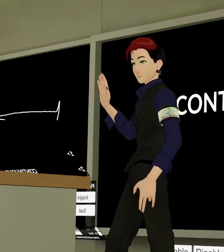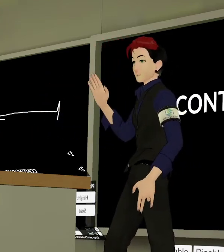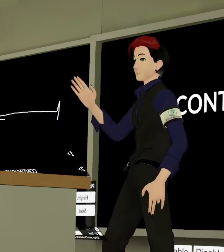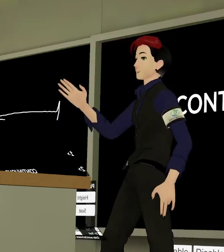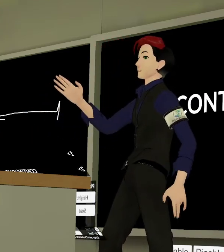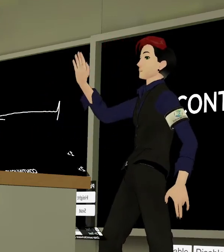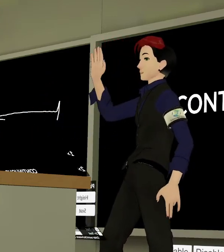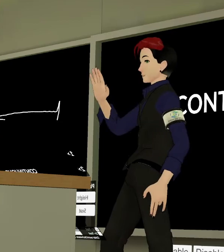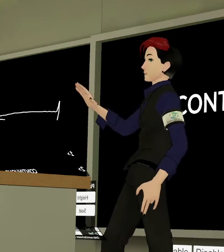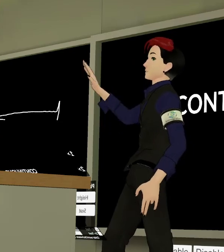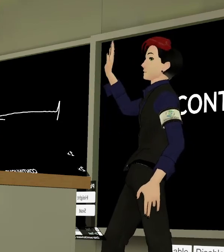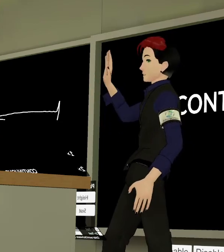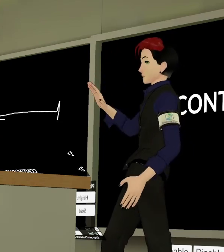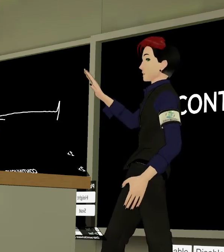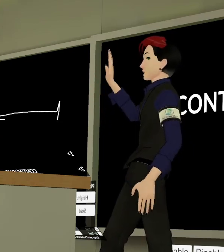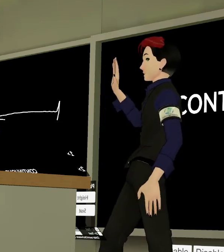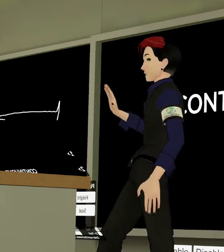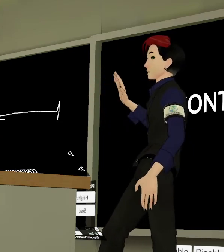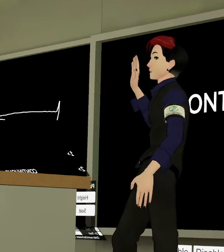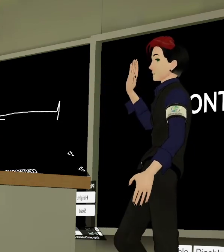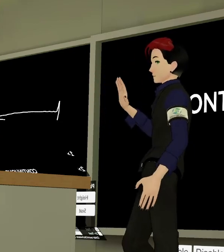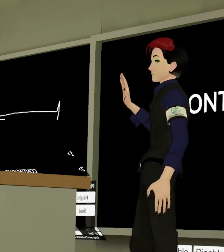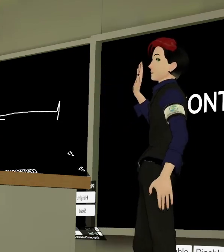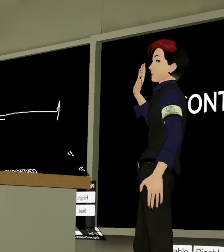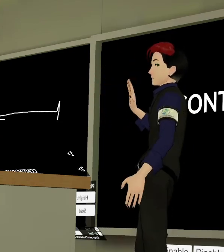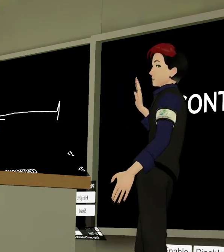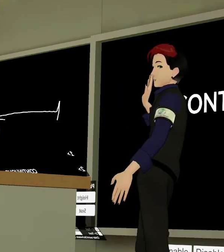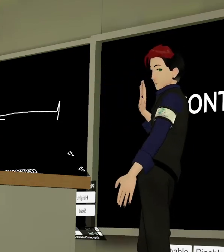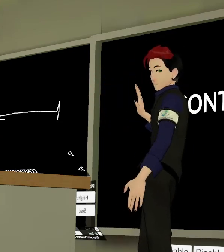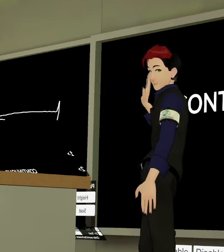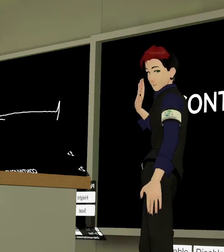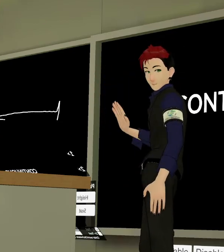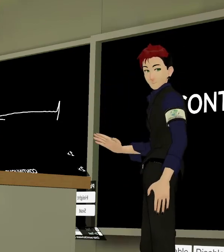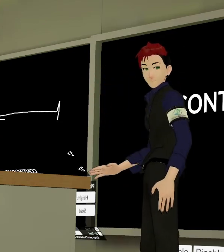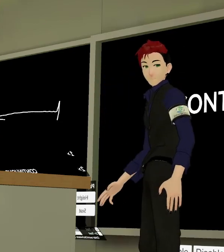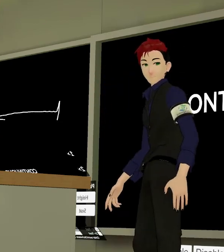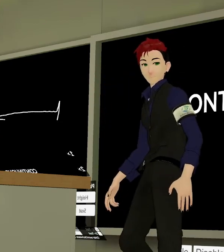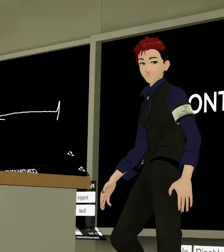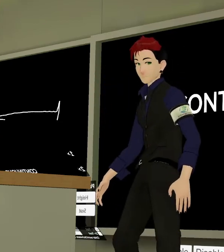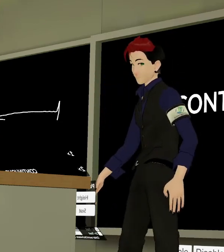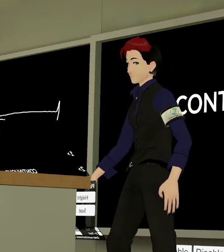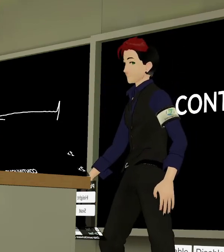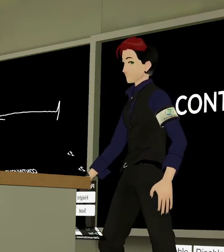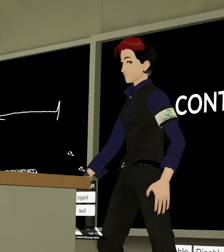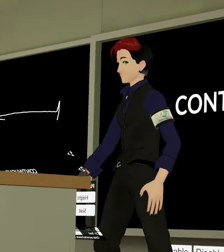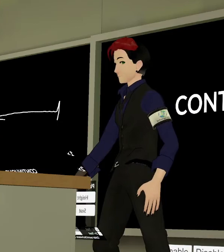do it happened long long long long time ago